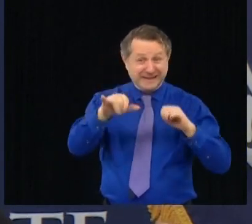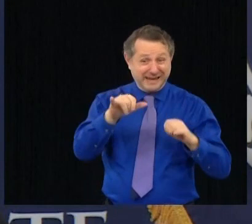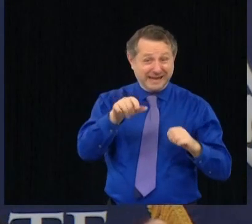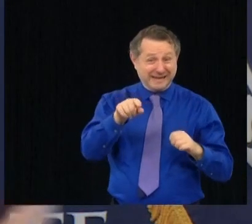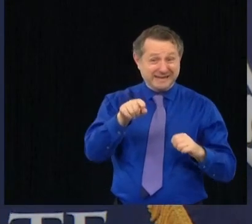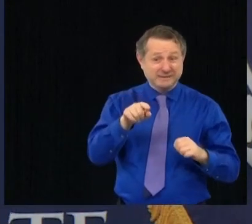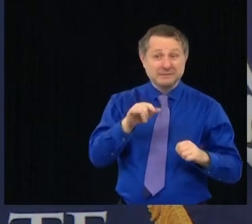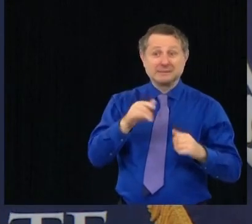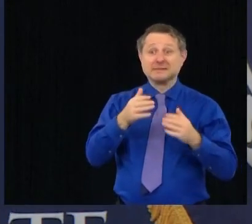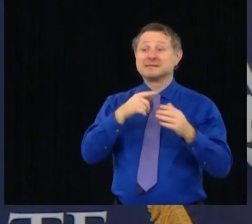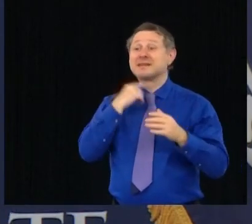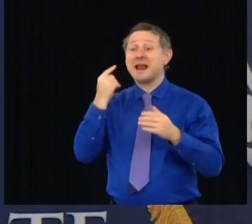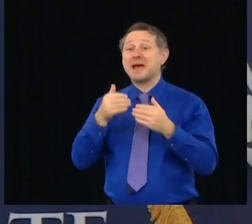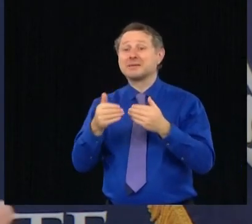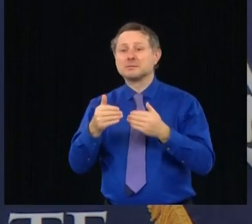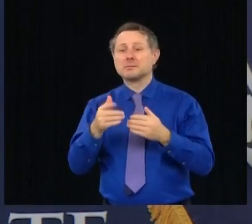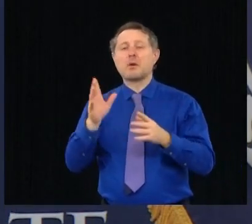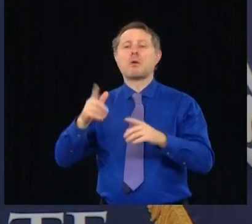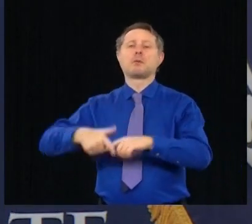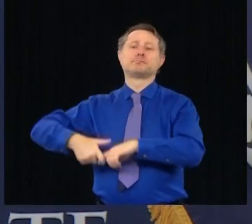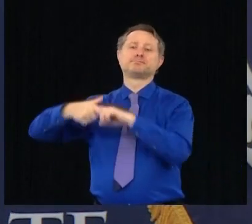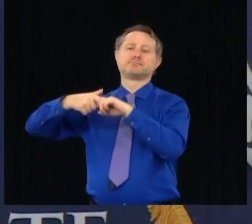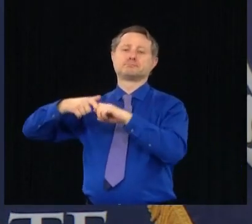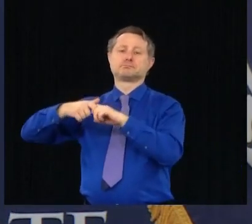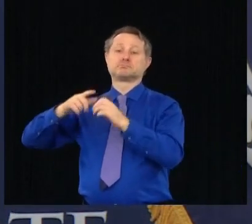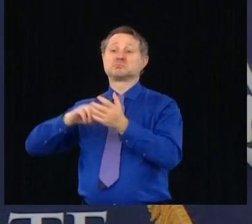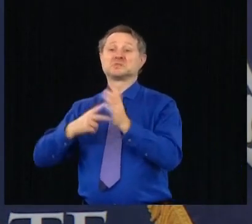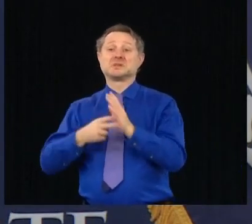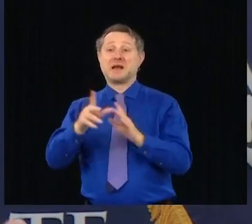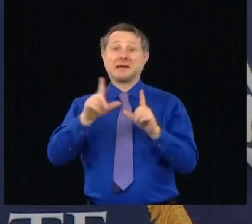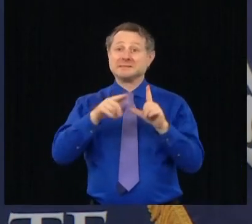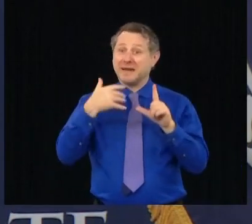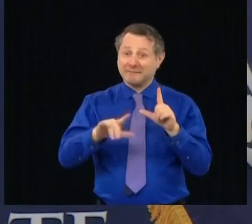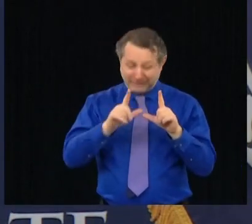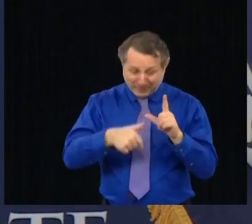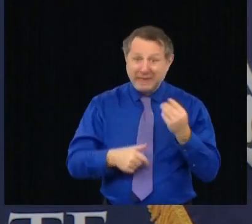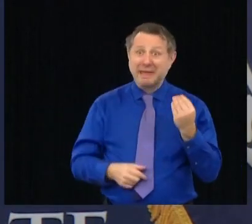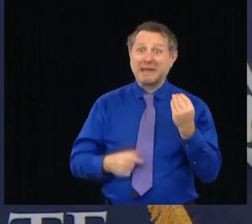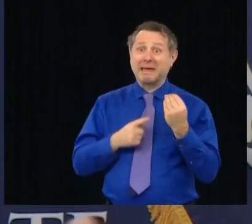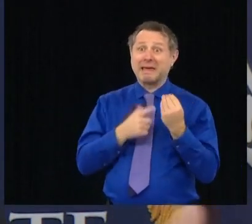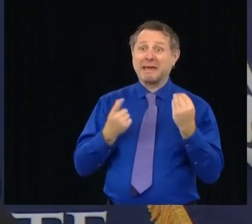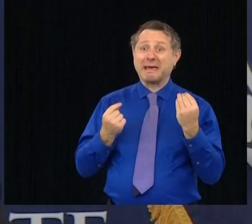LICENSE RENEWAL WHERE YOU NEED AN EYE TEST, SOMETHING LIKE THAT, THOSE DEADLINES HAVE ALL